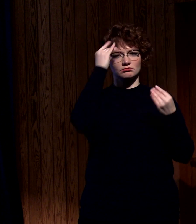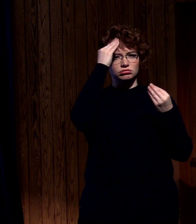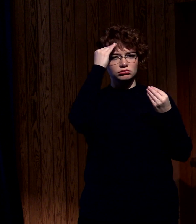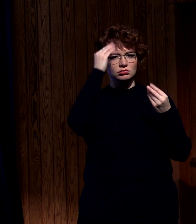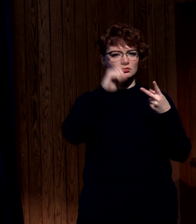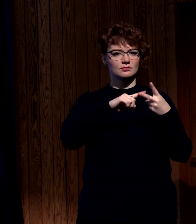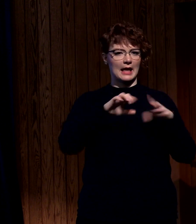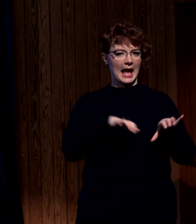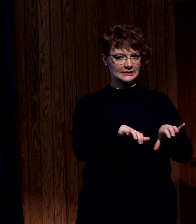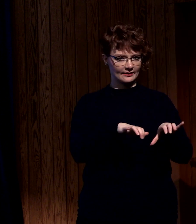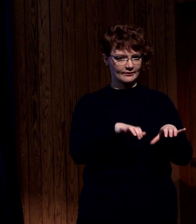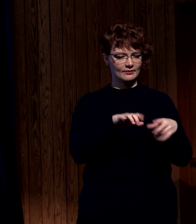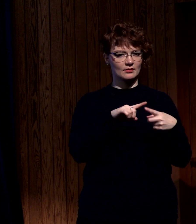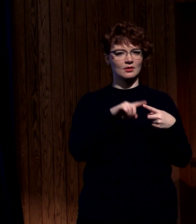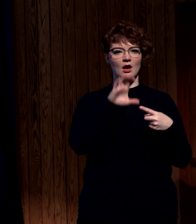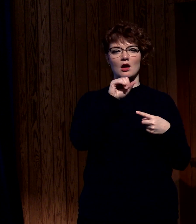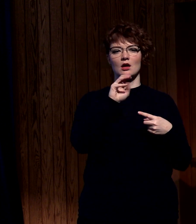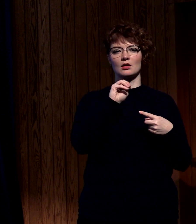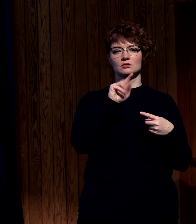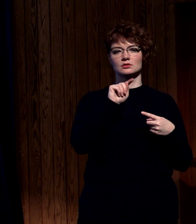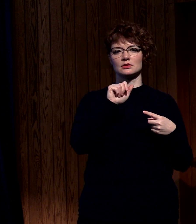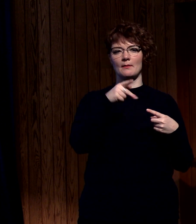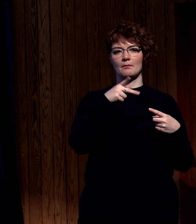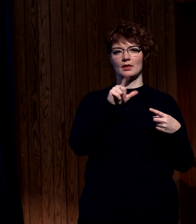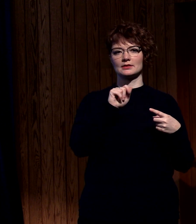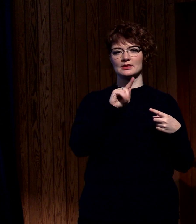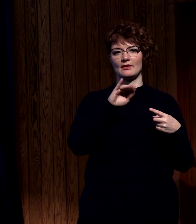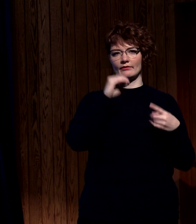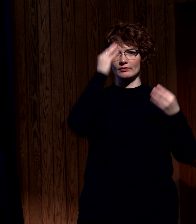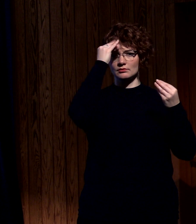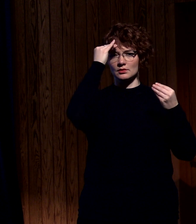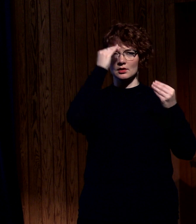were active, and contemplative rhythms of prayer, silence and